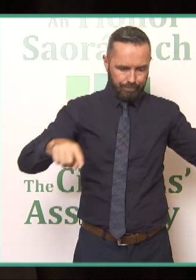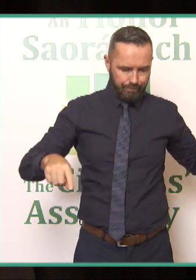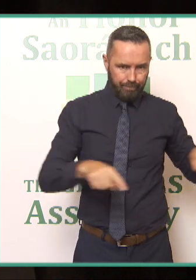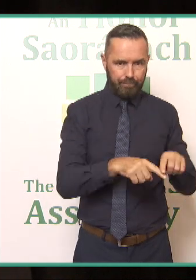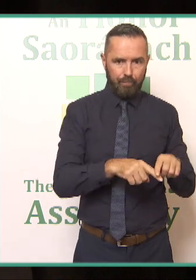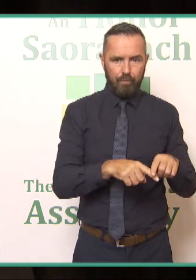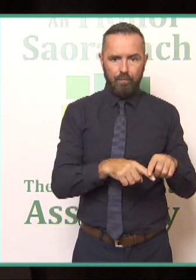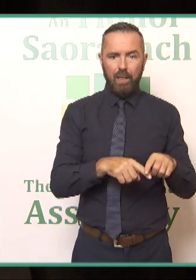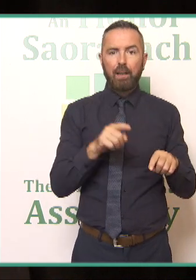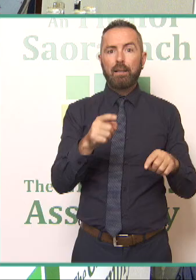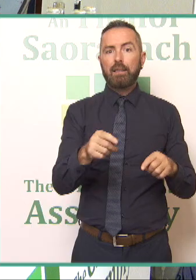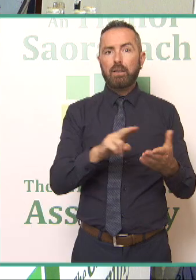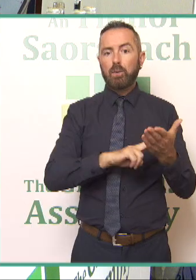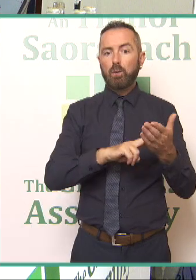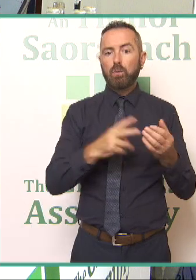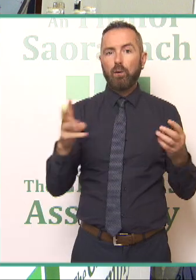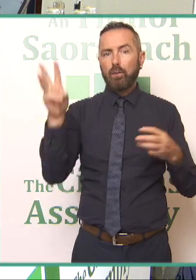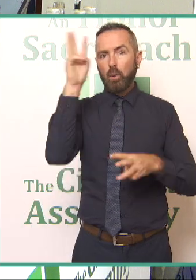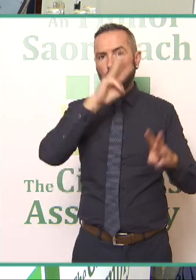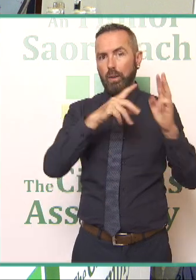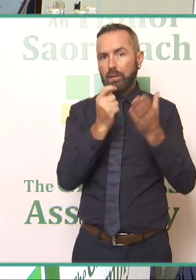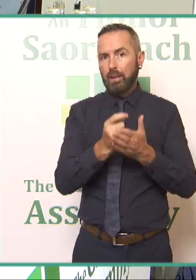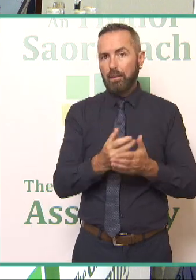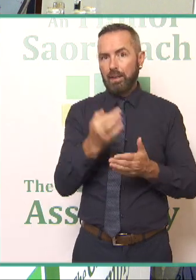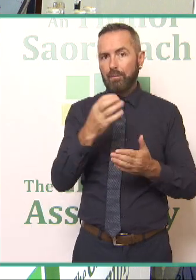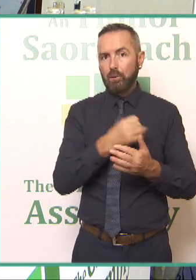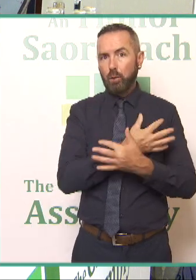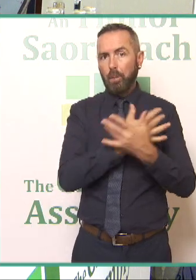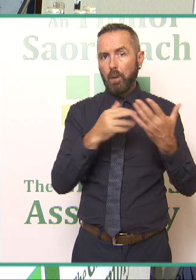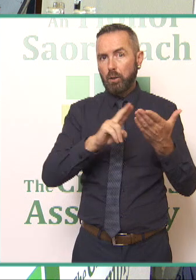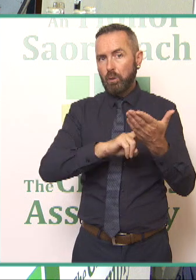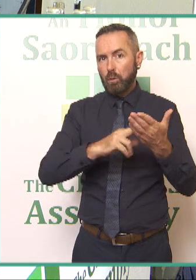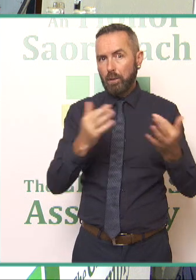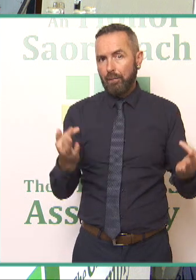during winter time in fact in the barn if you have too much farming and you improve the lamb